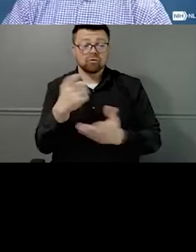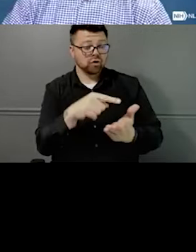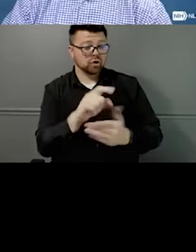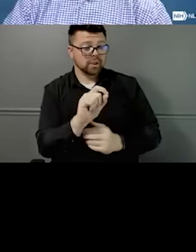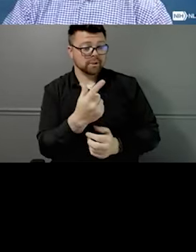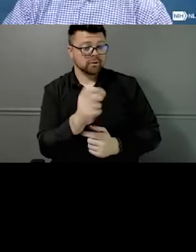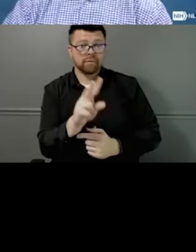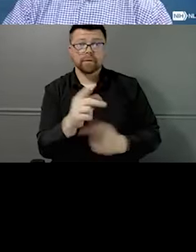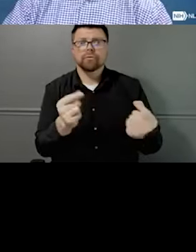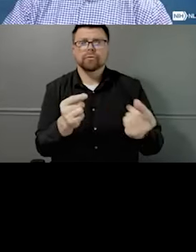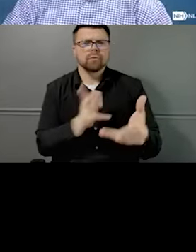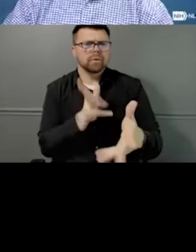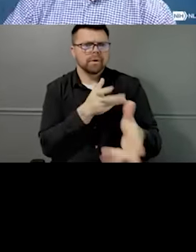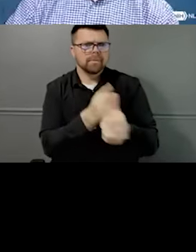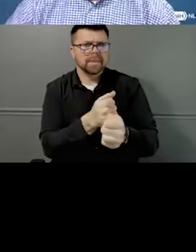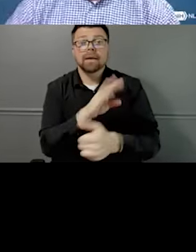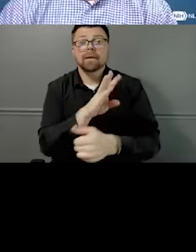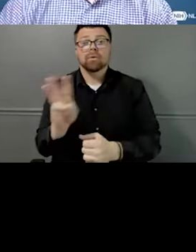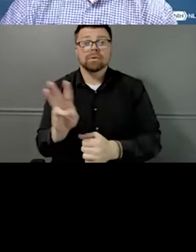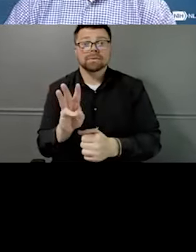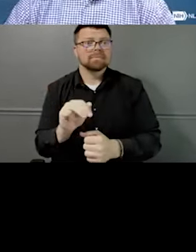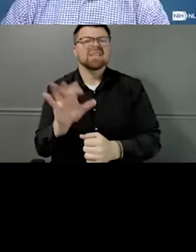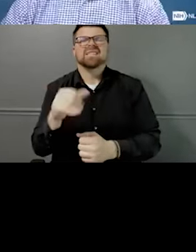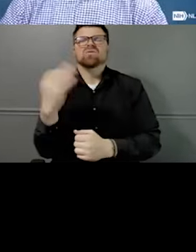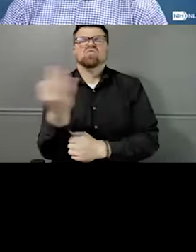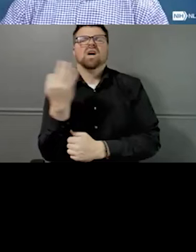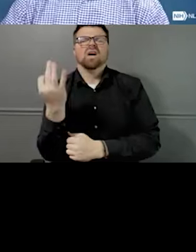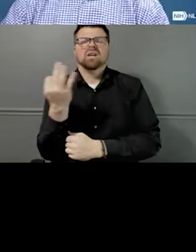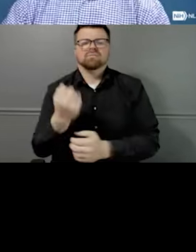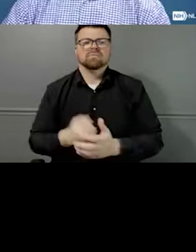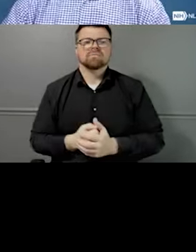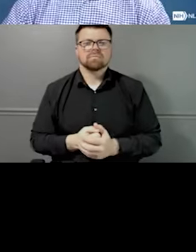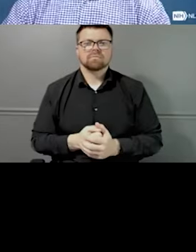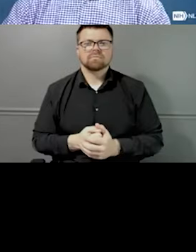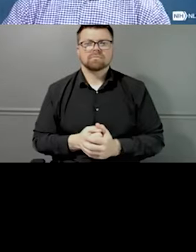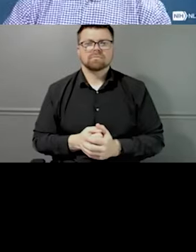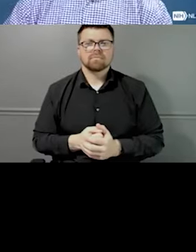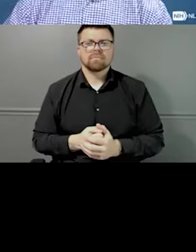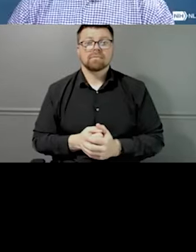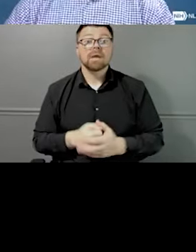update their website. That's a Friday. As part of that update,